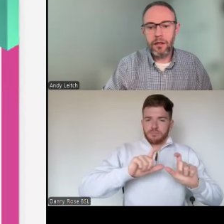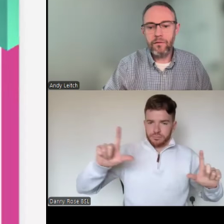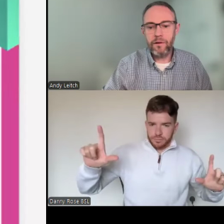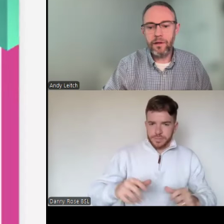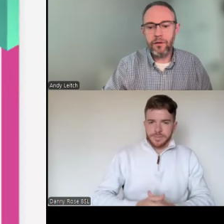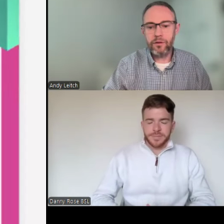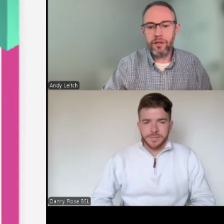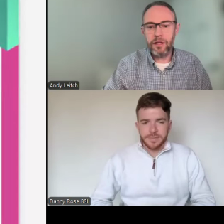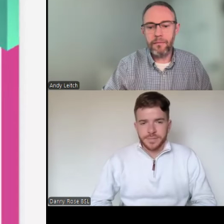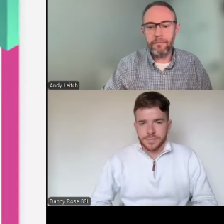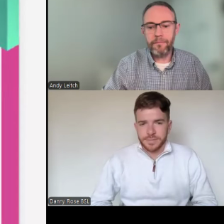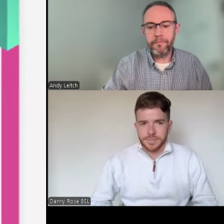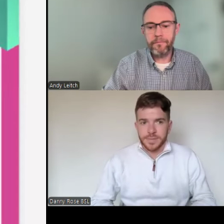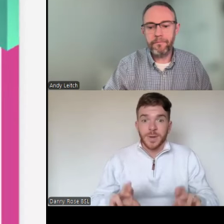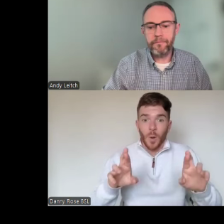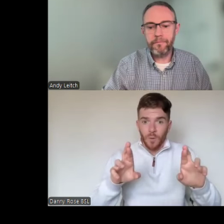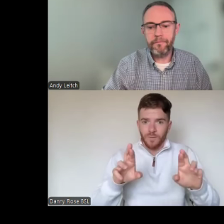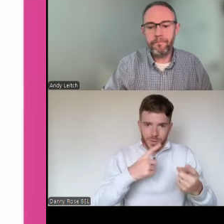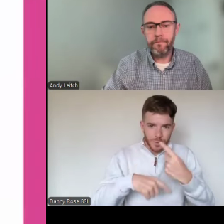Hopefully, you can all see that.